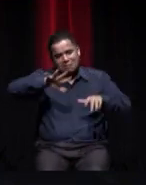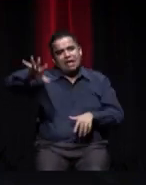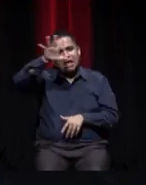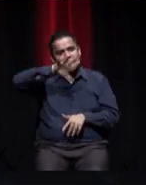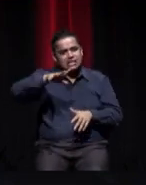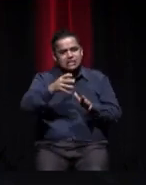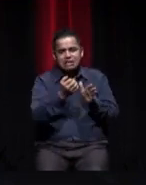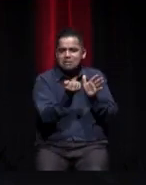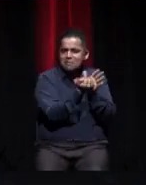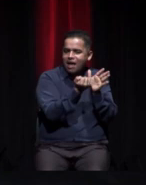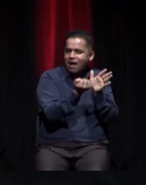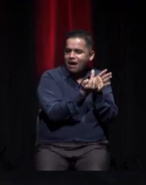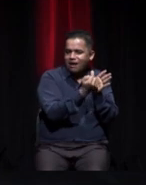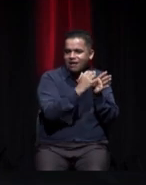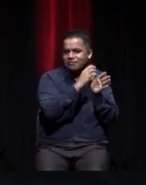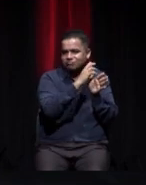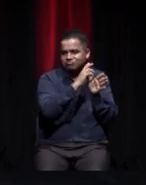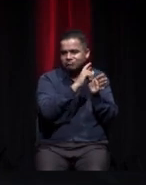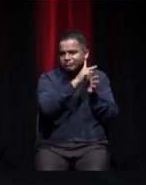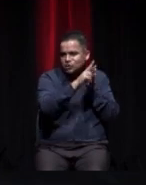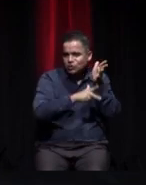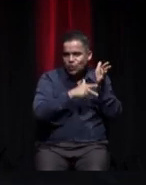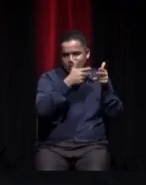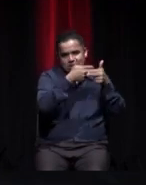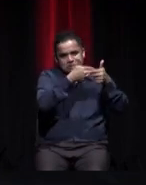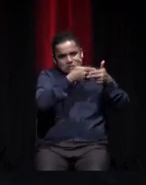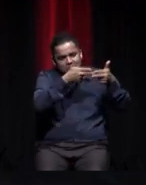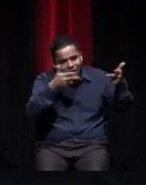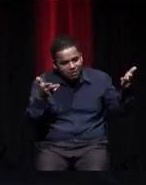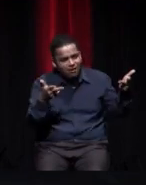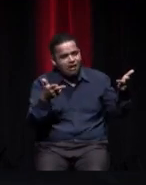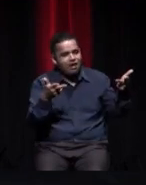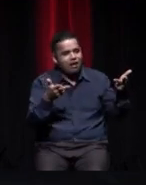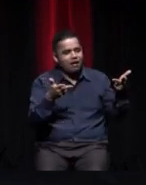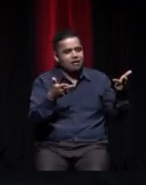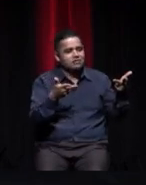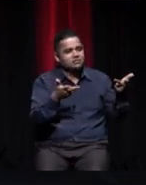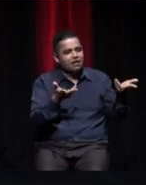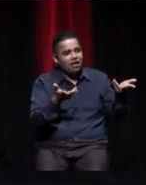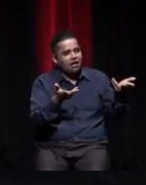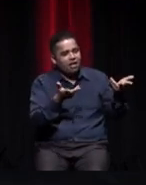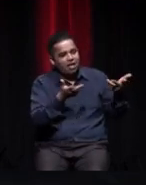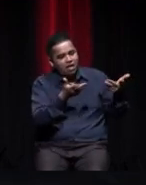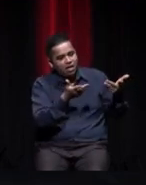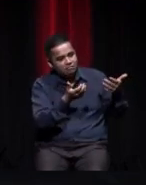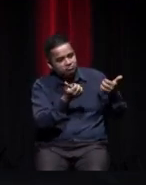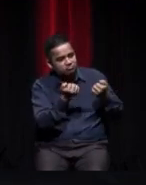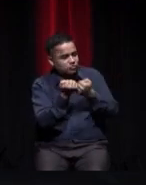of which the material things are a transient support.